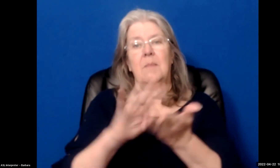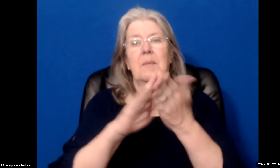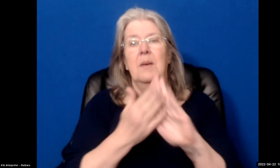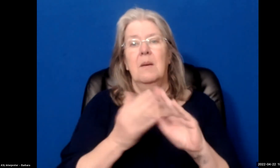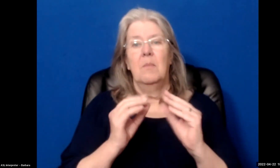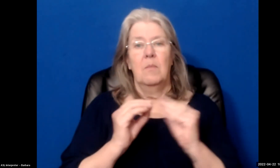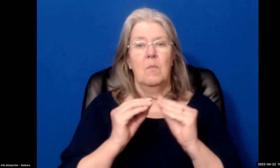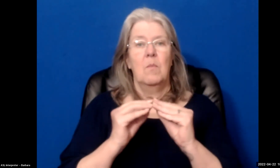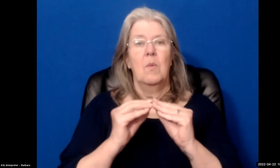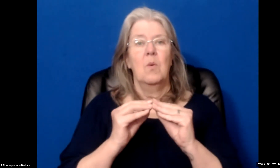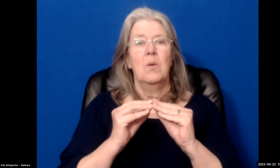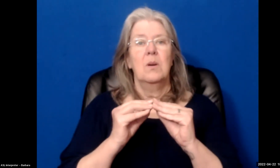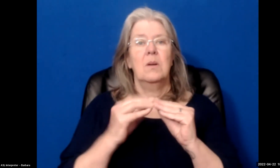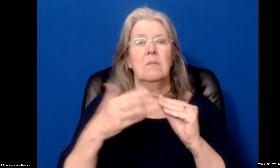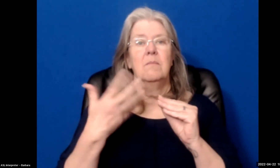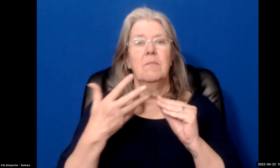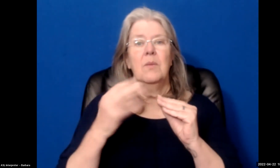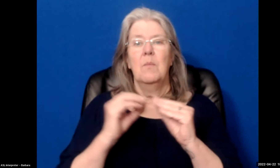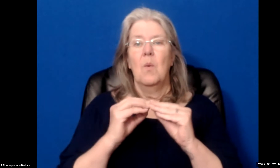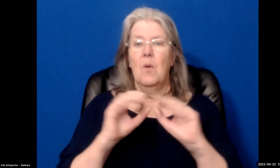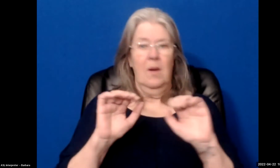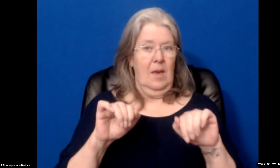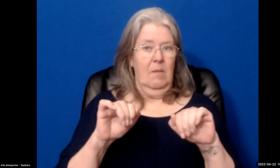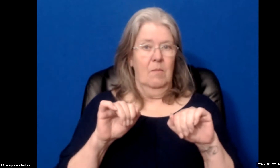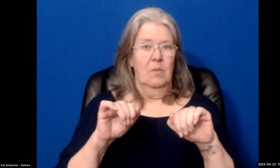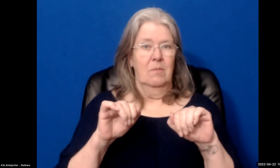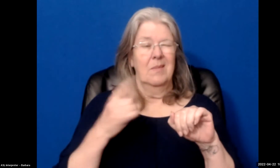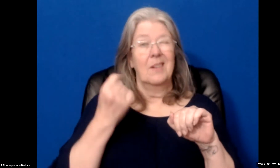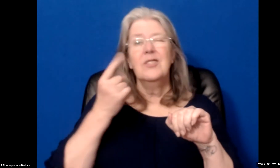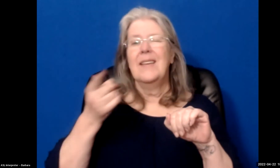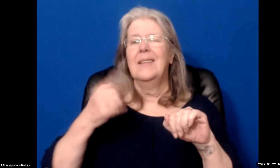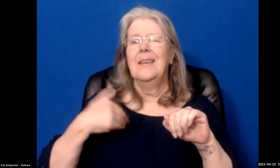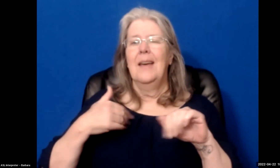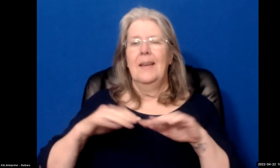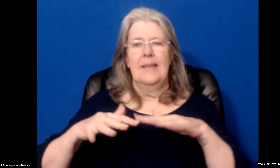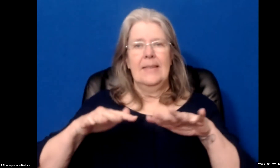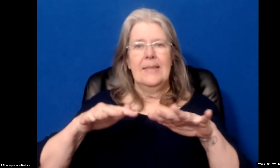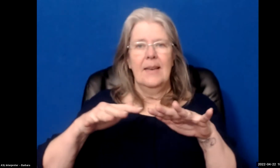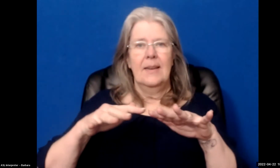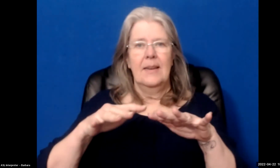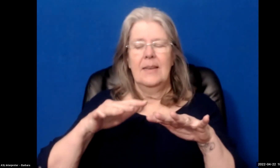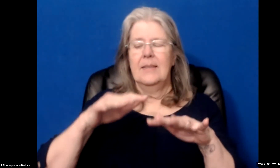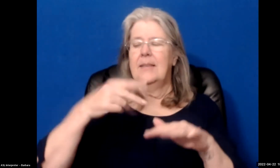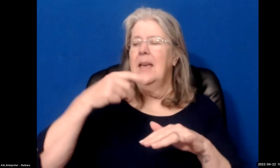just able to -- he has anxieties, and I think the pandemics made everything worse for him